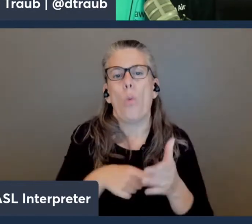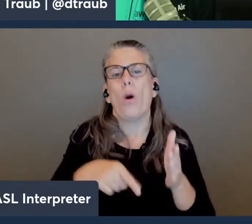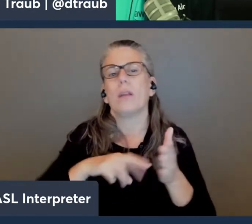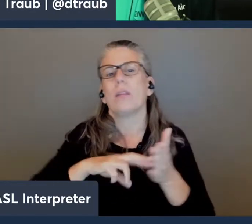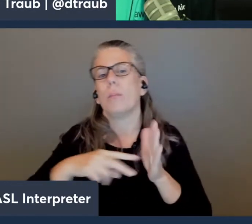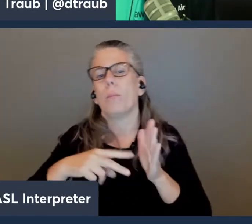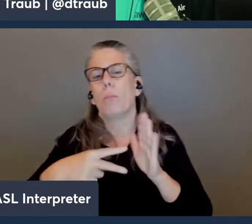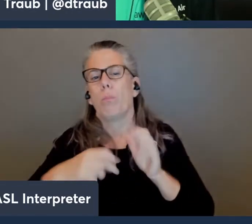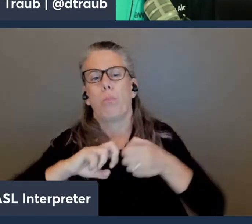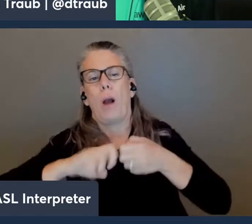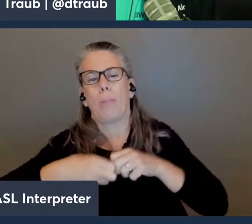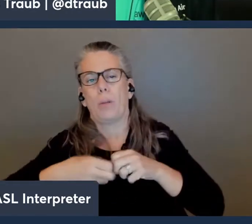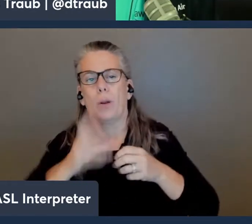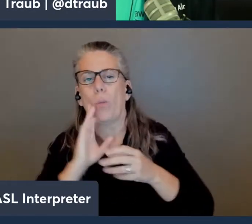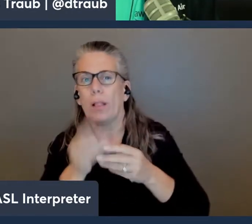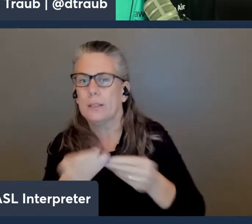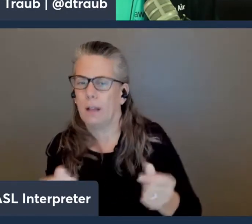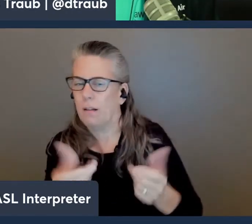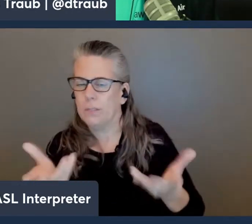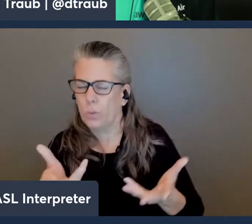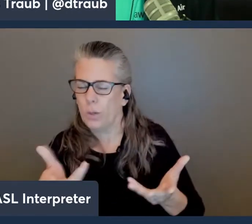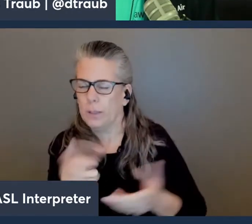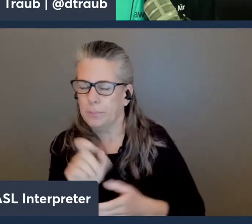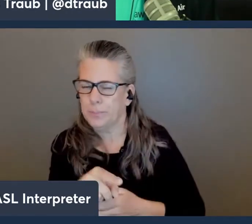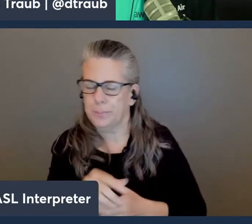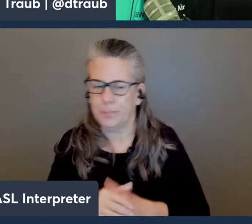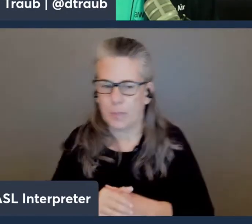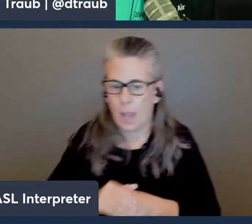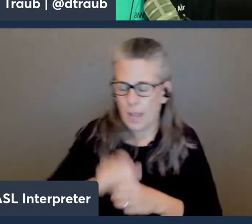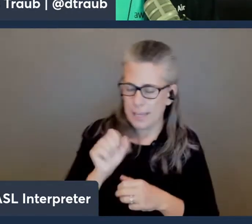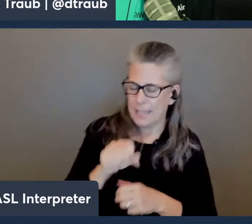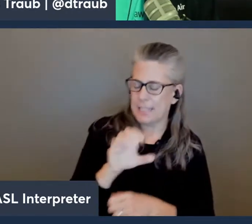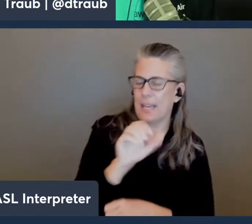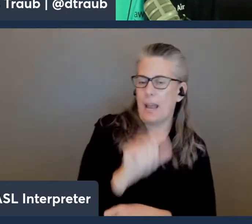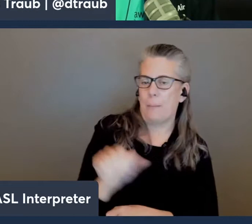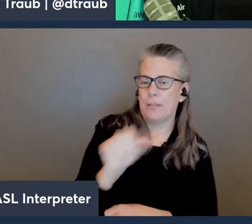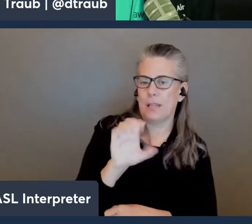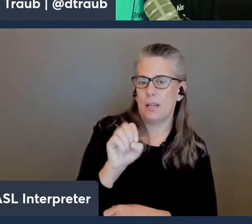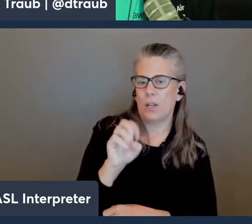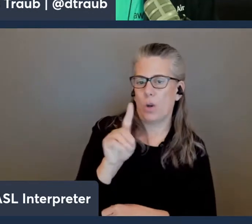Yeah. So I'm going to talk about the Amazon CodeGuru's Secrets Detector. Okay.